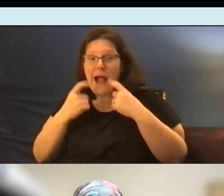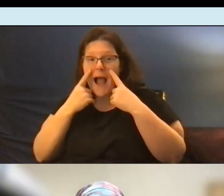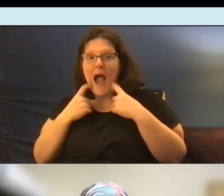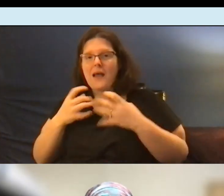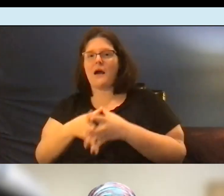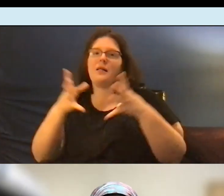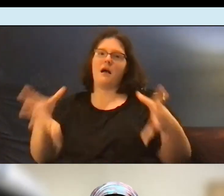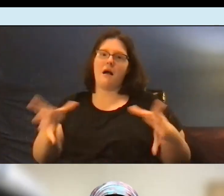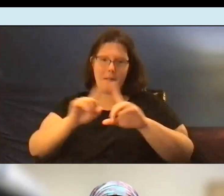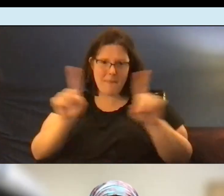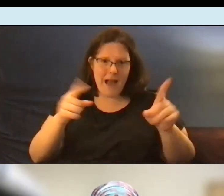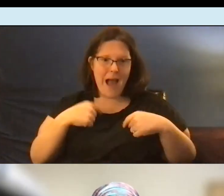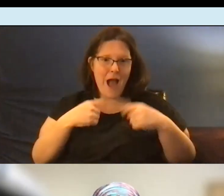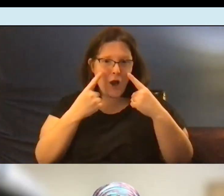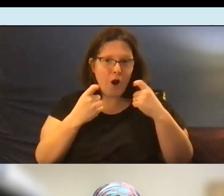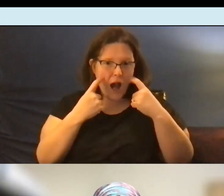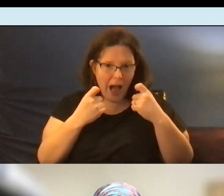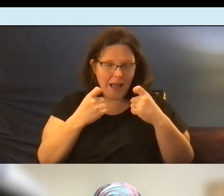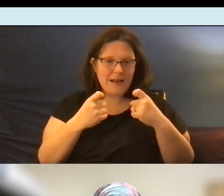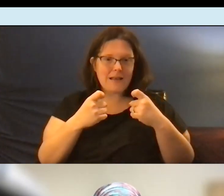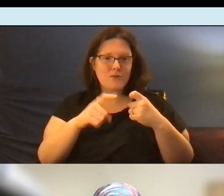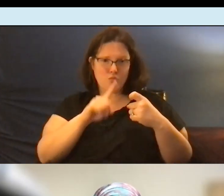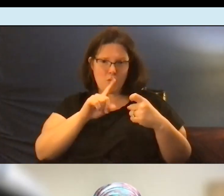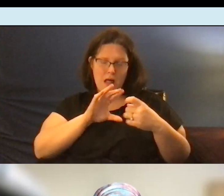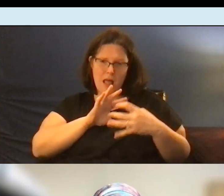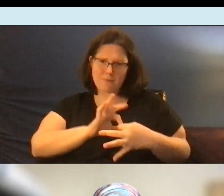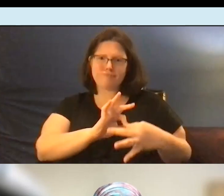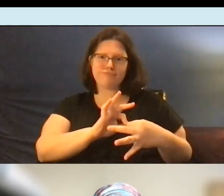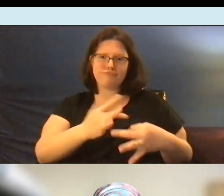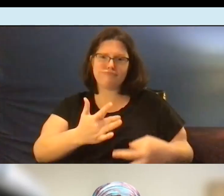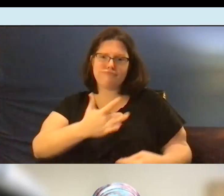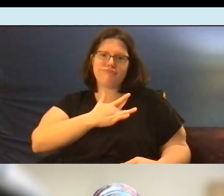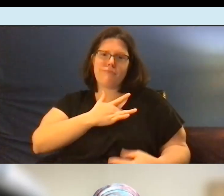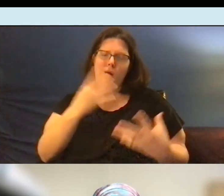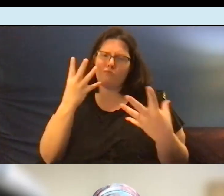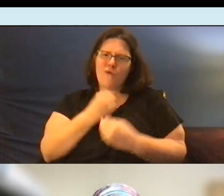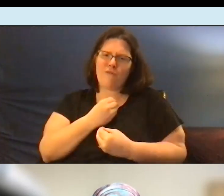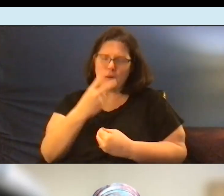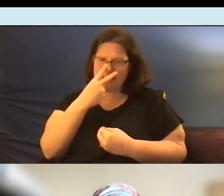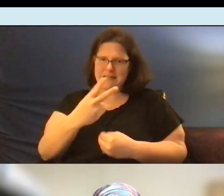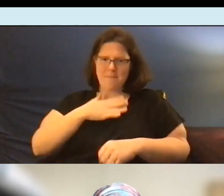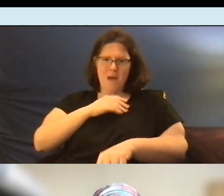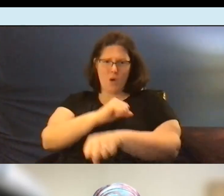but I cried because it was really beautiful to see my work displayed in a way that was like you know